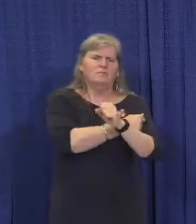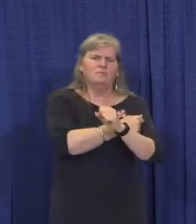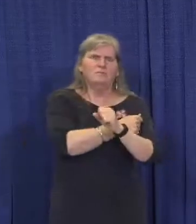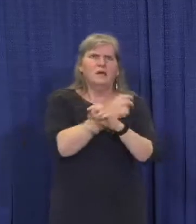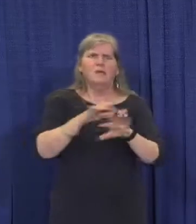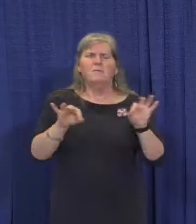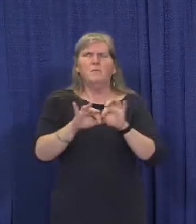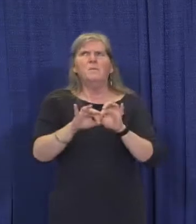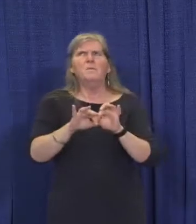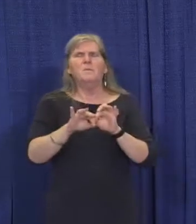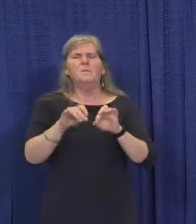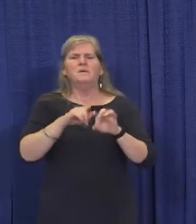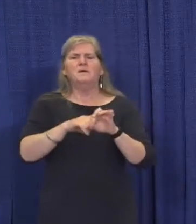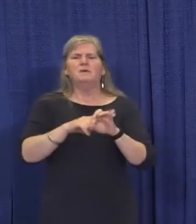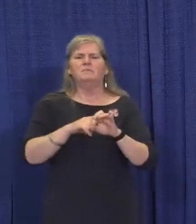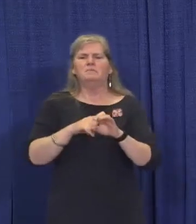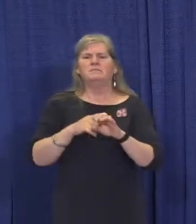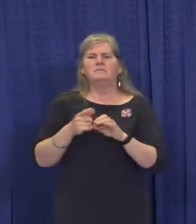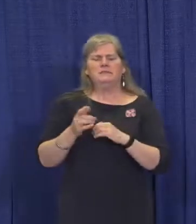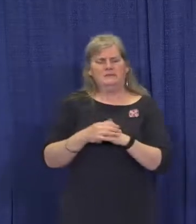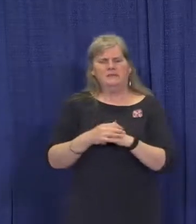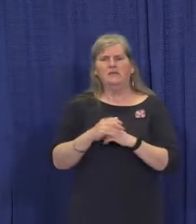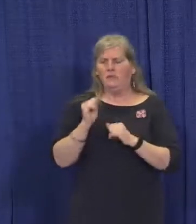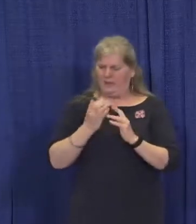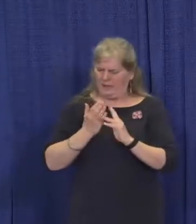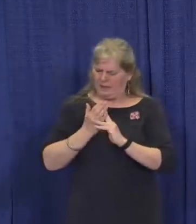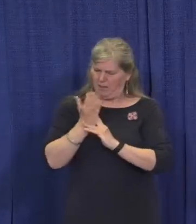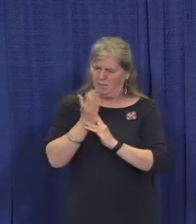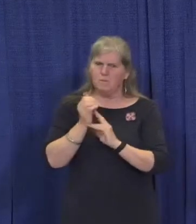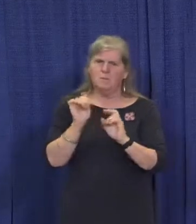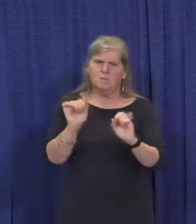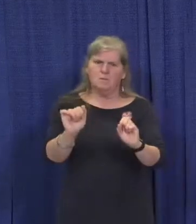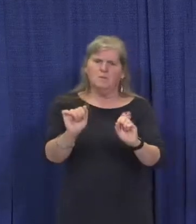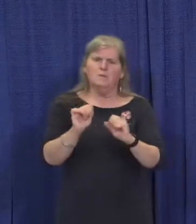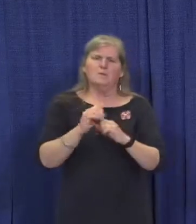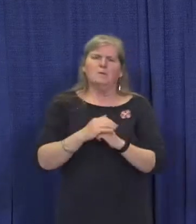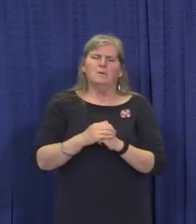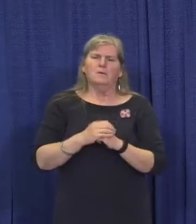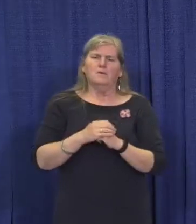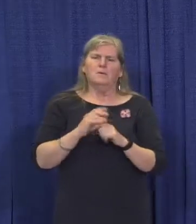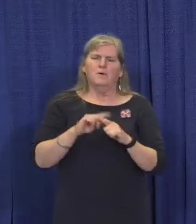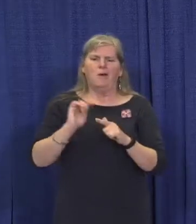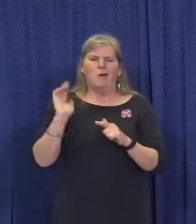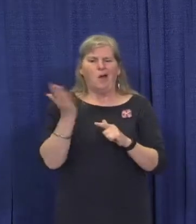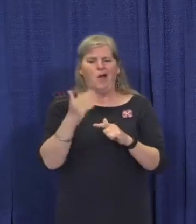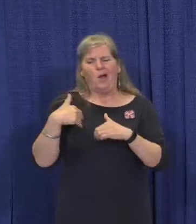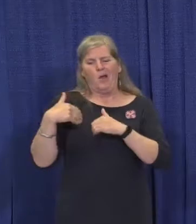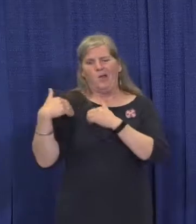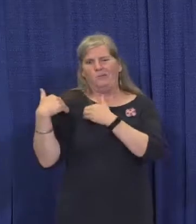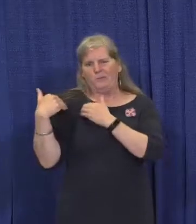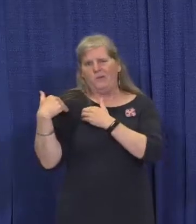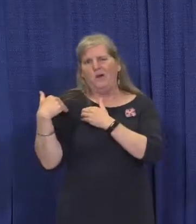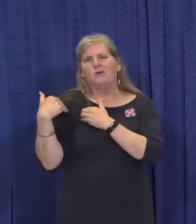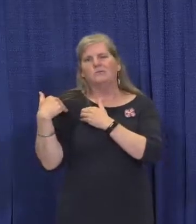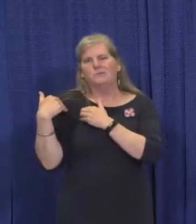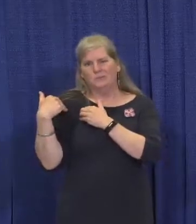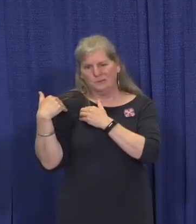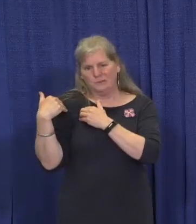together shot and as the premier mansion we can get through this and it's in our part to do their